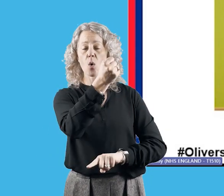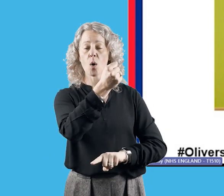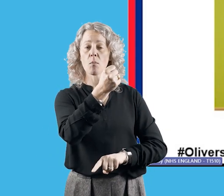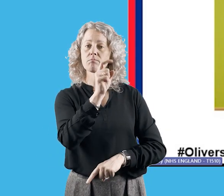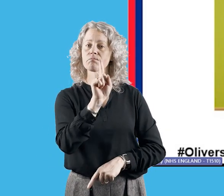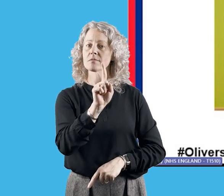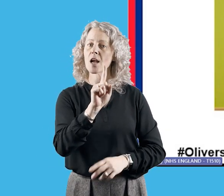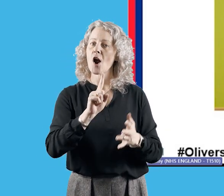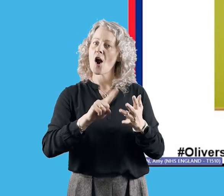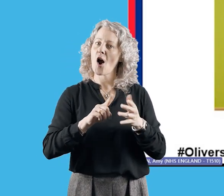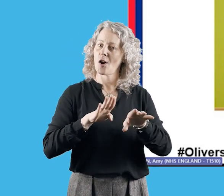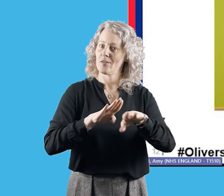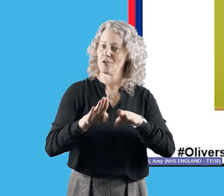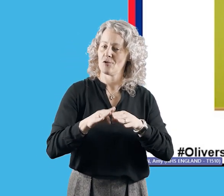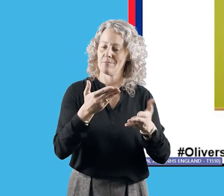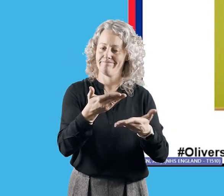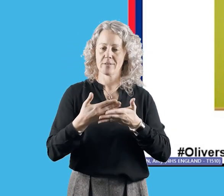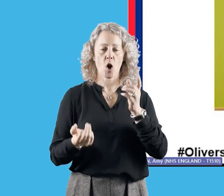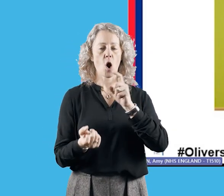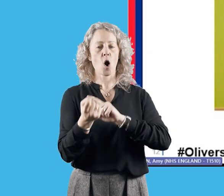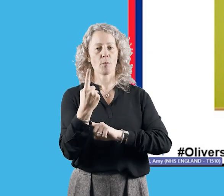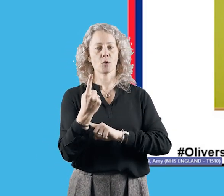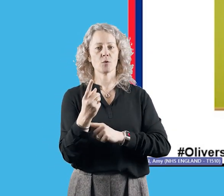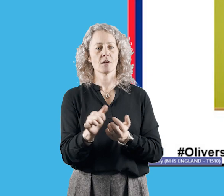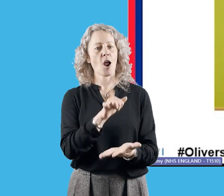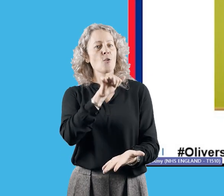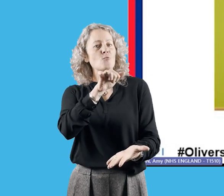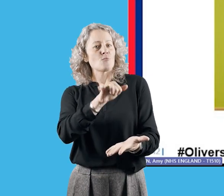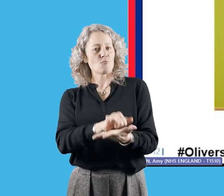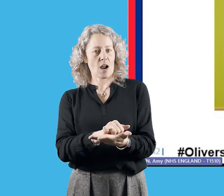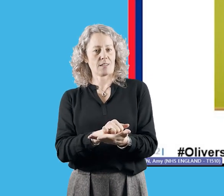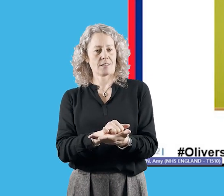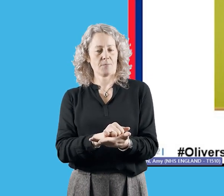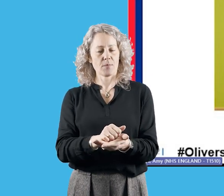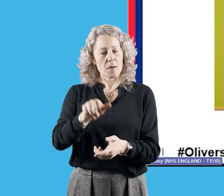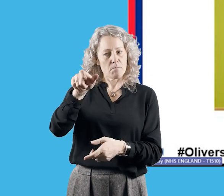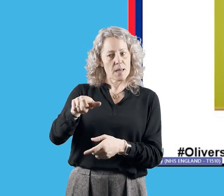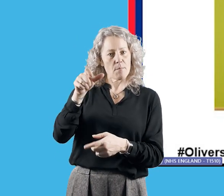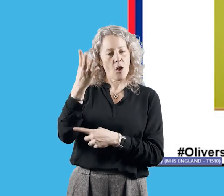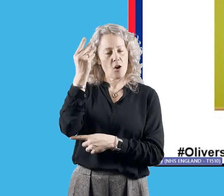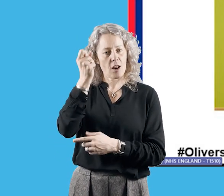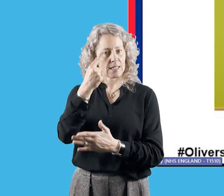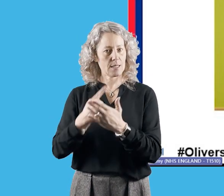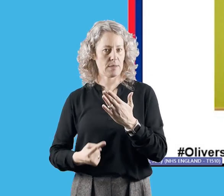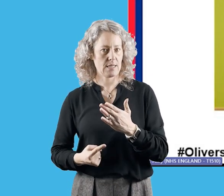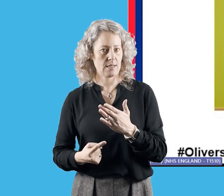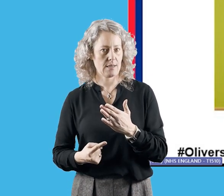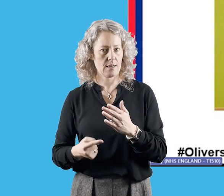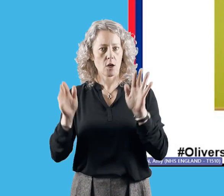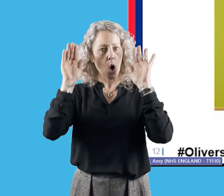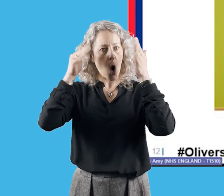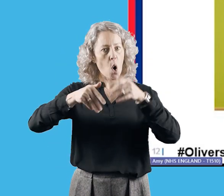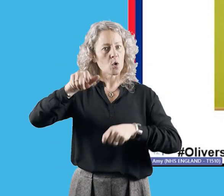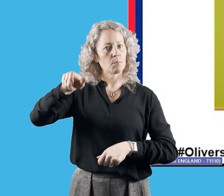Oliver's training and gives us the opportunity to get it right for people with a learning disability and autistic people.